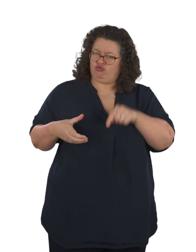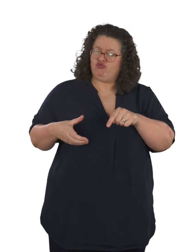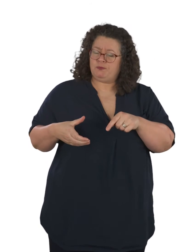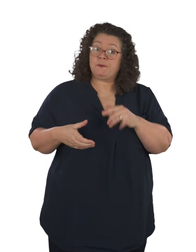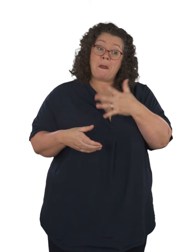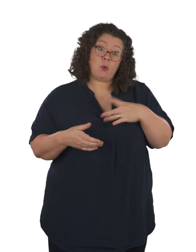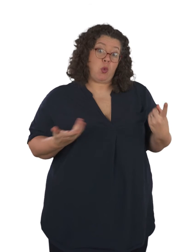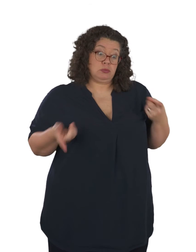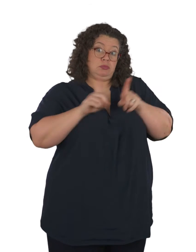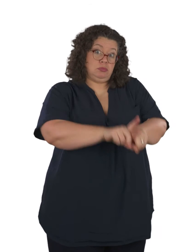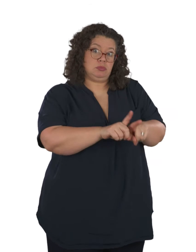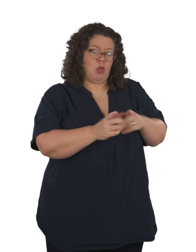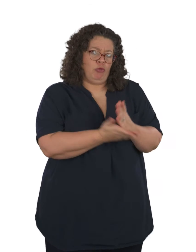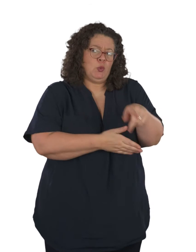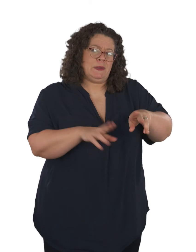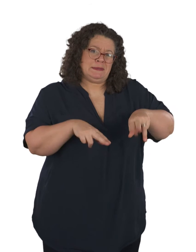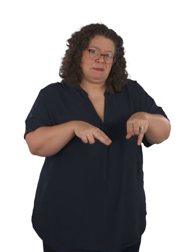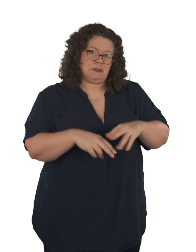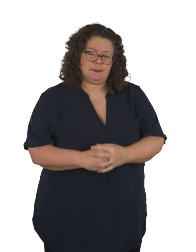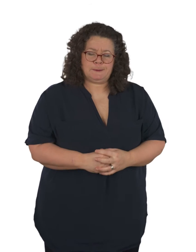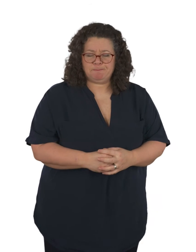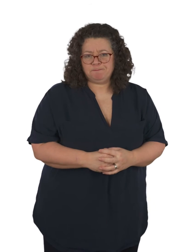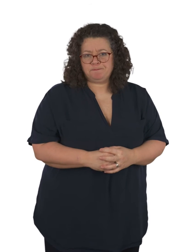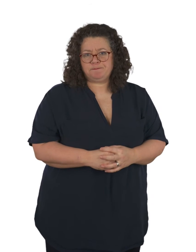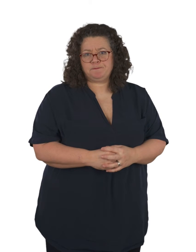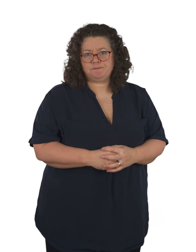If you think it would help, have someone else with you at the assessment.